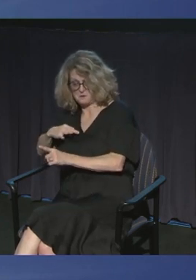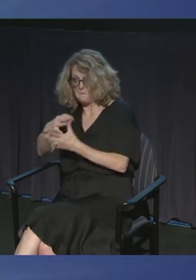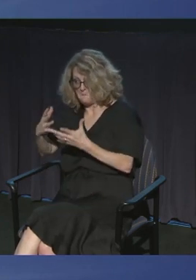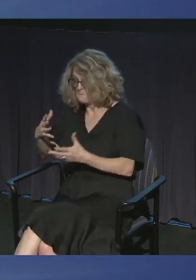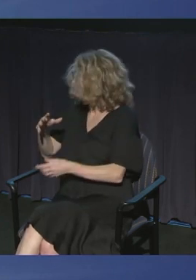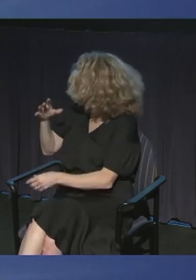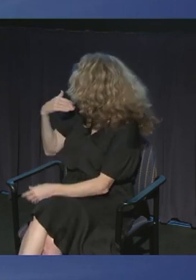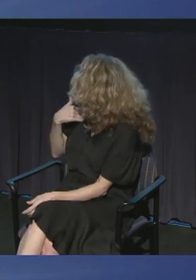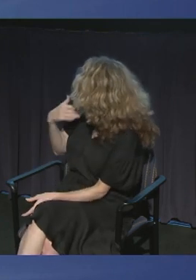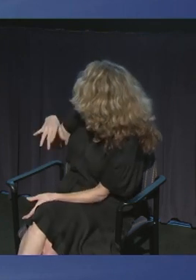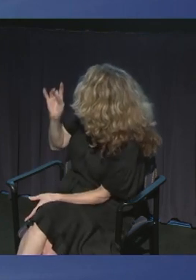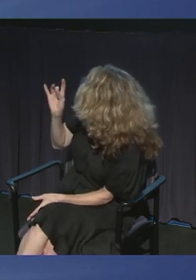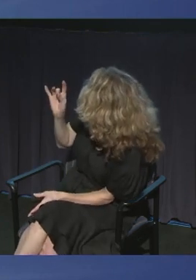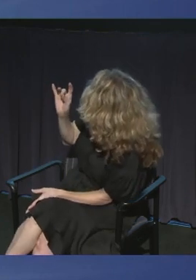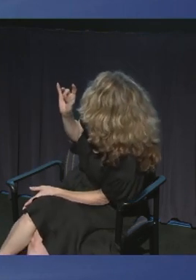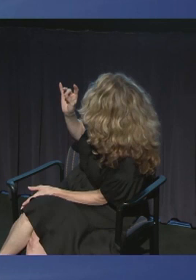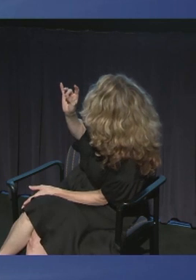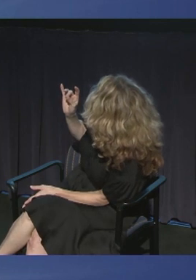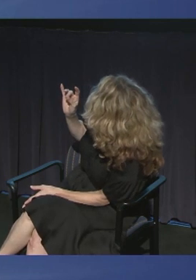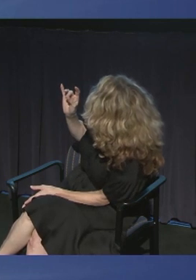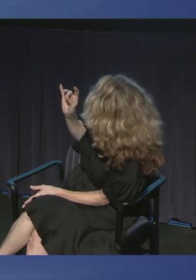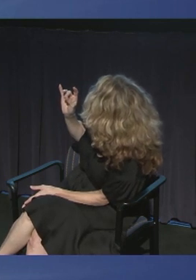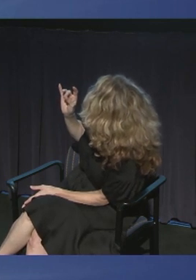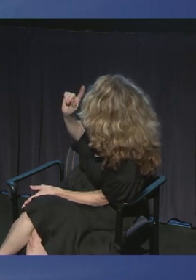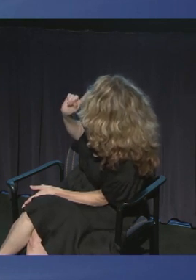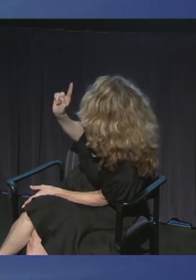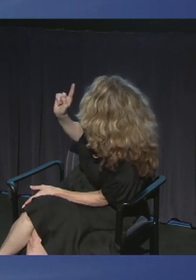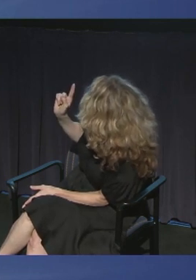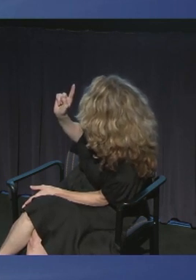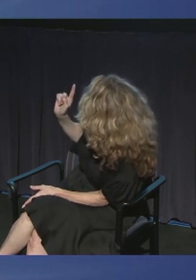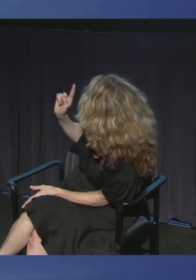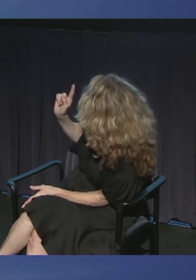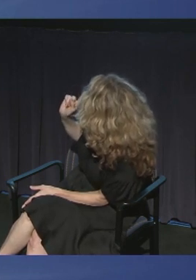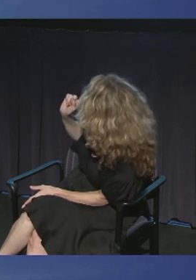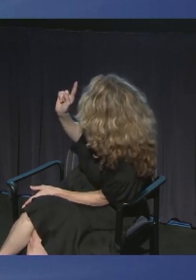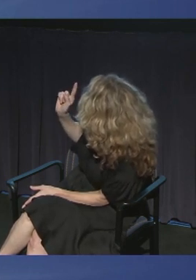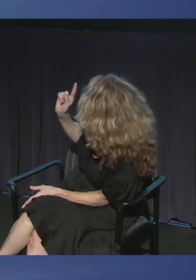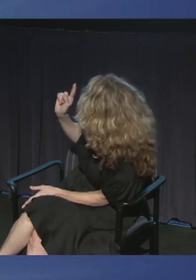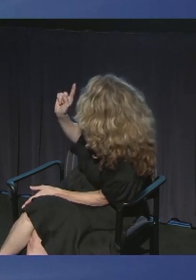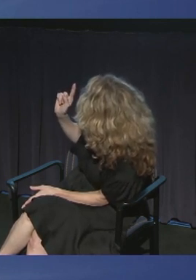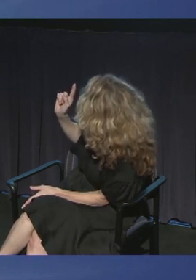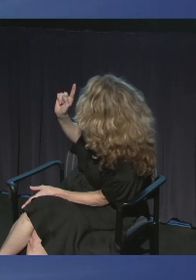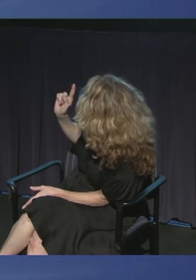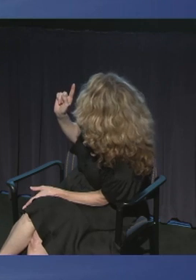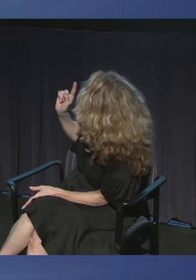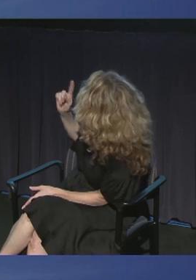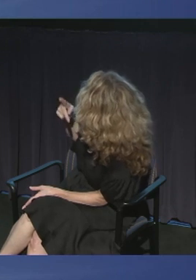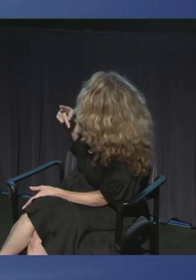BENEFITS. AND THIS ONE, PROPENATE, A STRONG BENEFICIAL EFFECTS OF RADIATION AND HERE